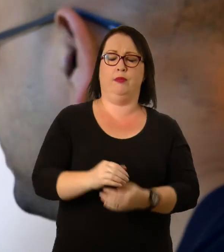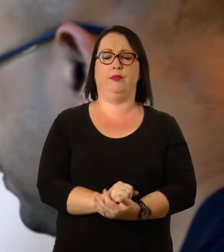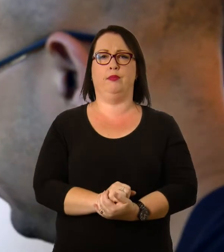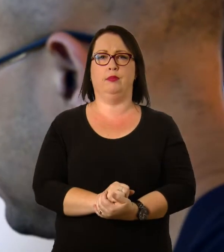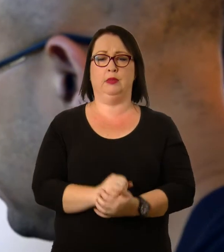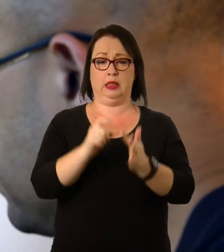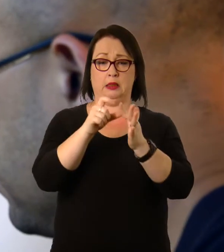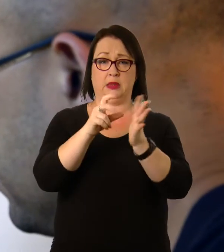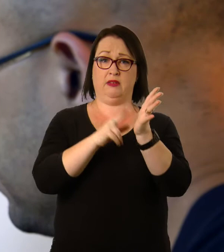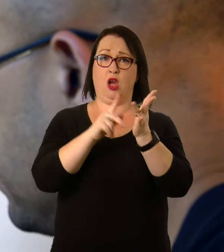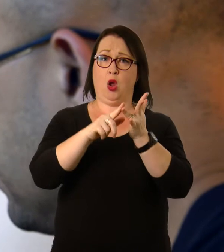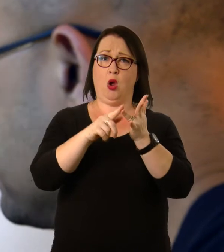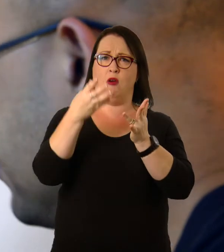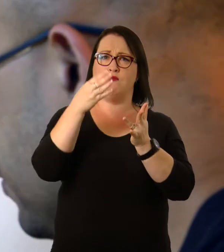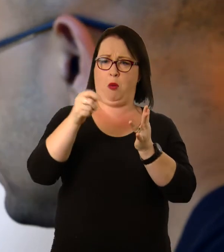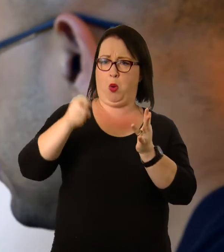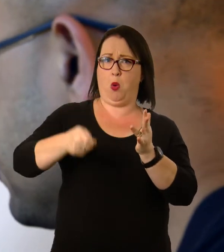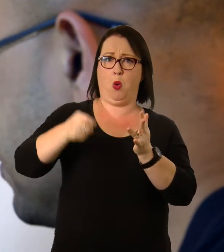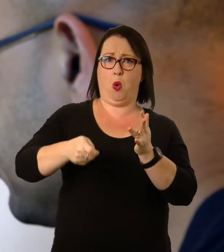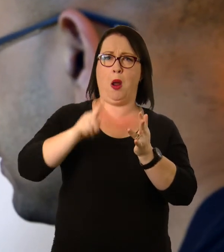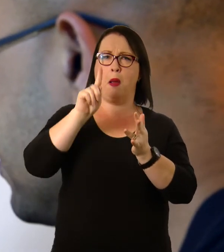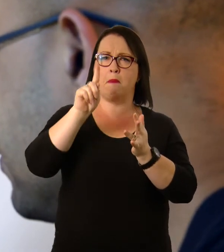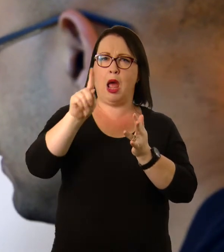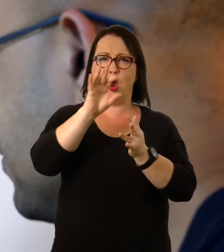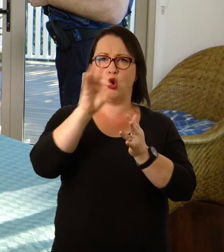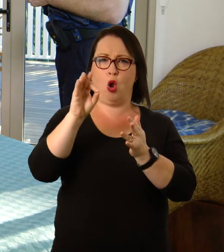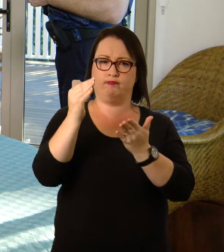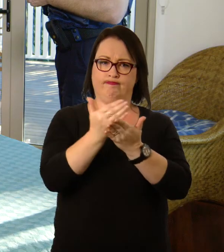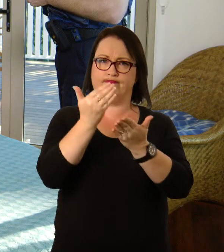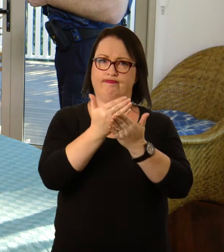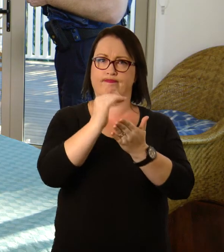A Domestic Violence Order is a court order but will not appear on the Respondent's criminal